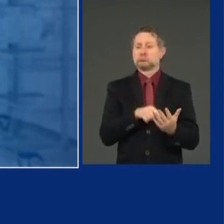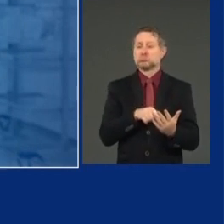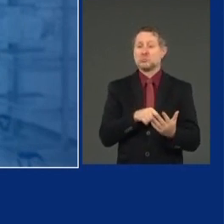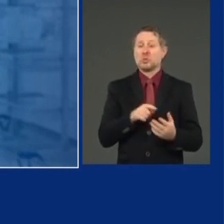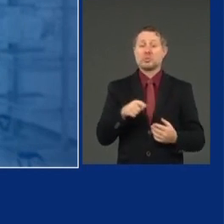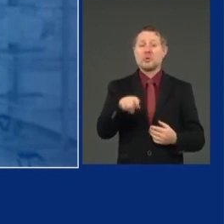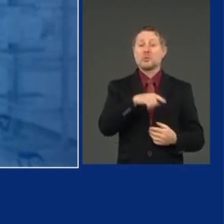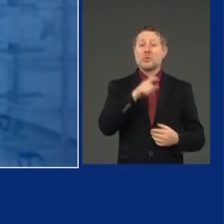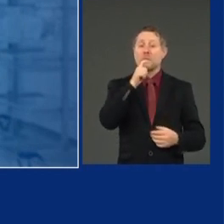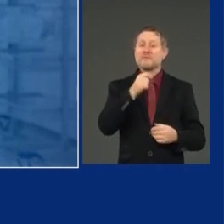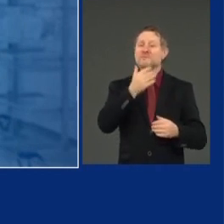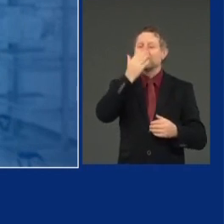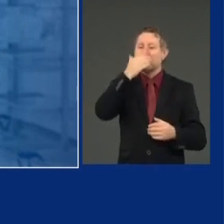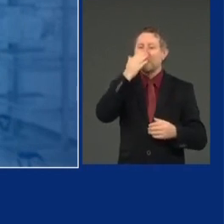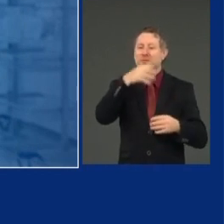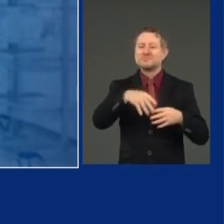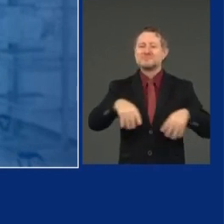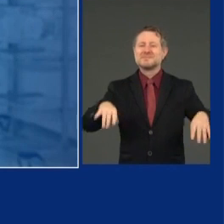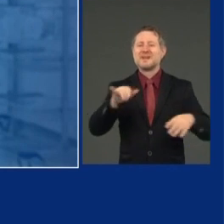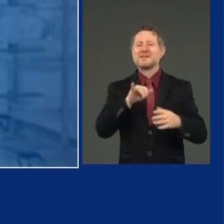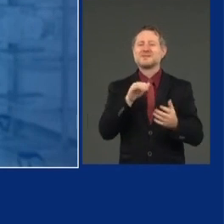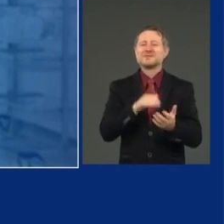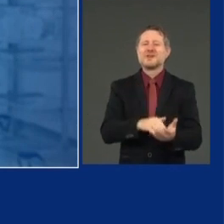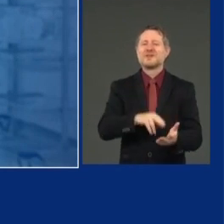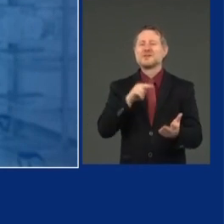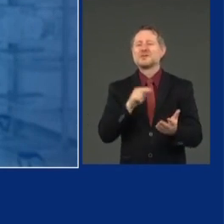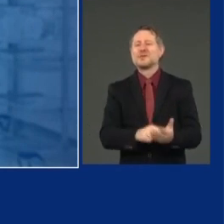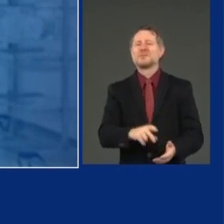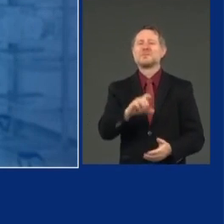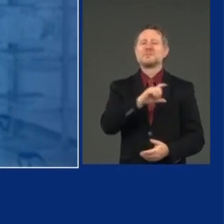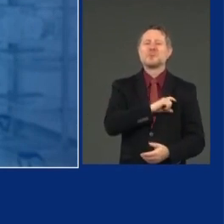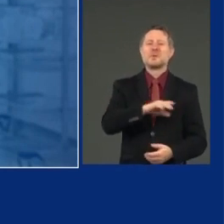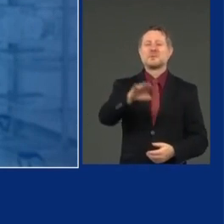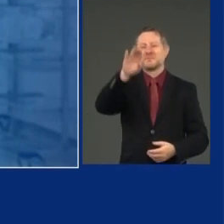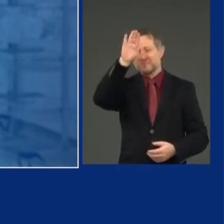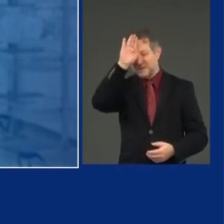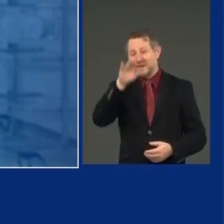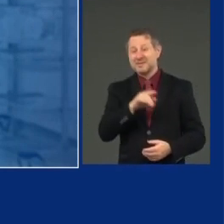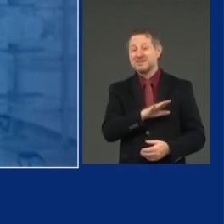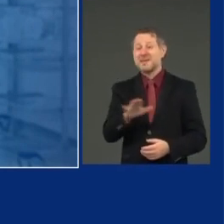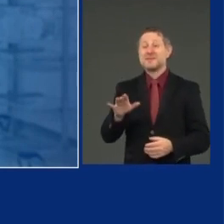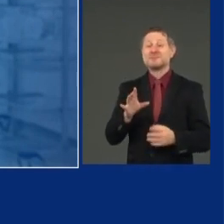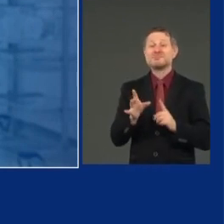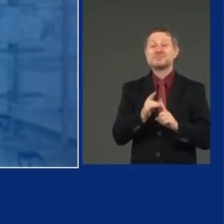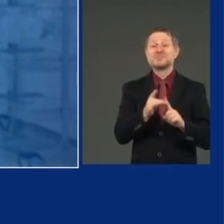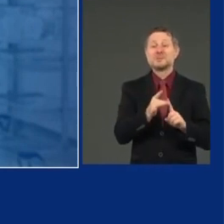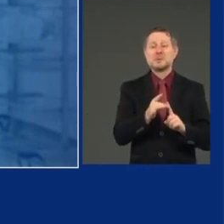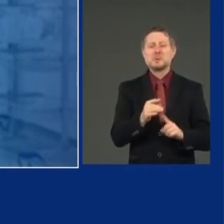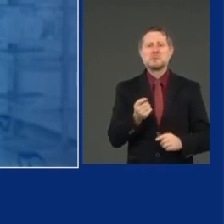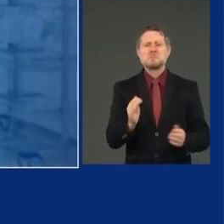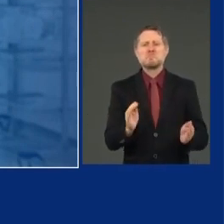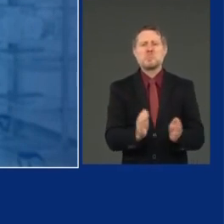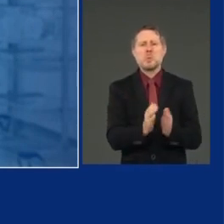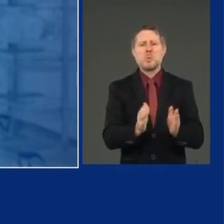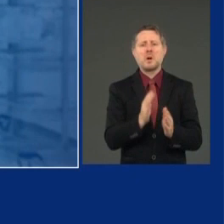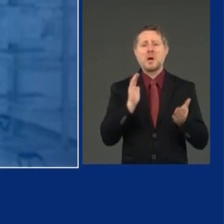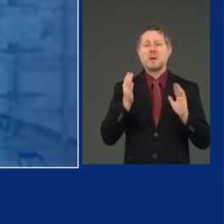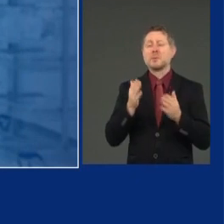I WOULD HAVE LOST A LOT OF MONEY ON THIS BET, HOW THE FRONT LINE